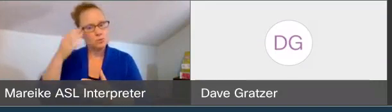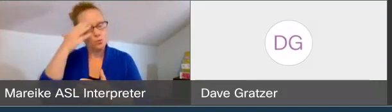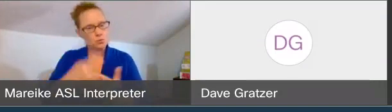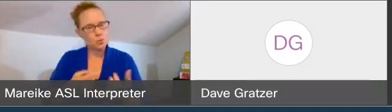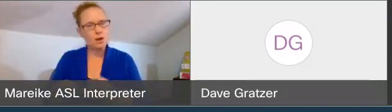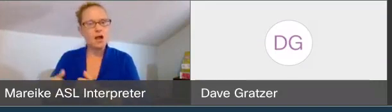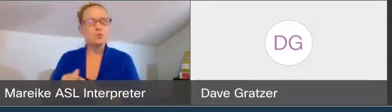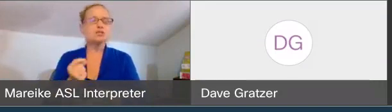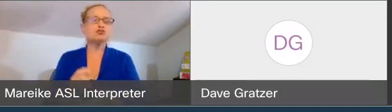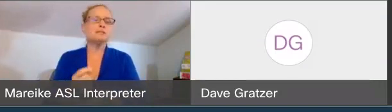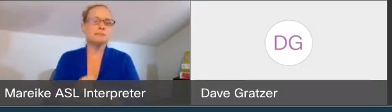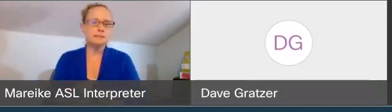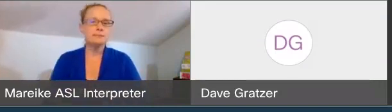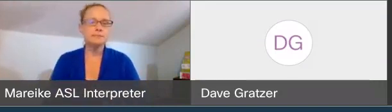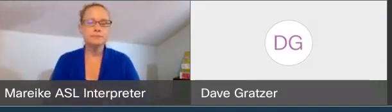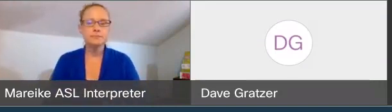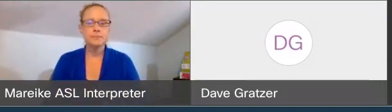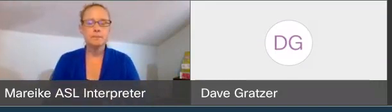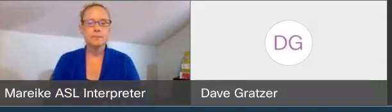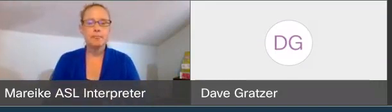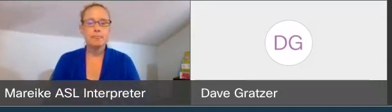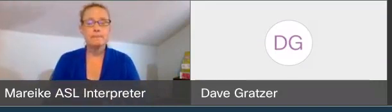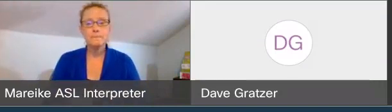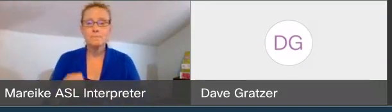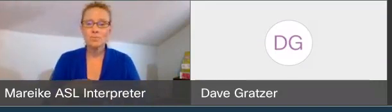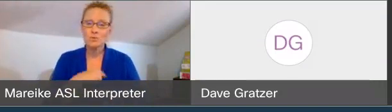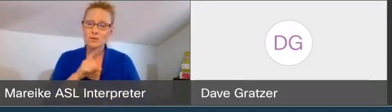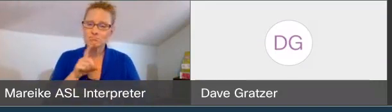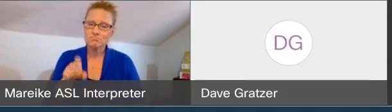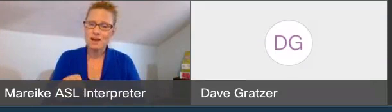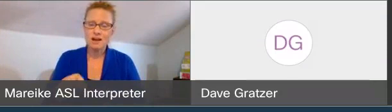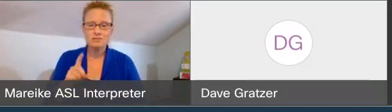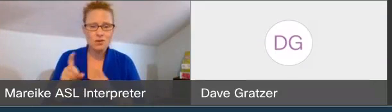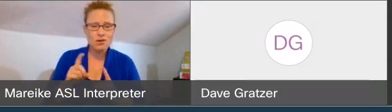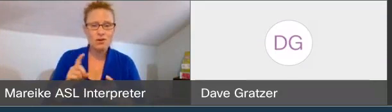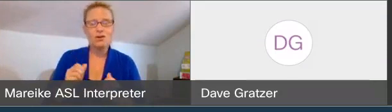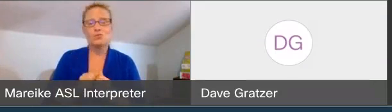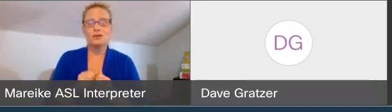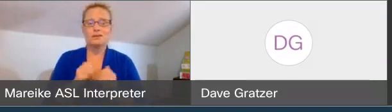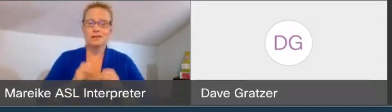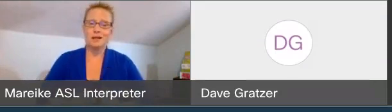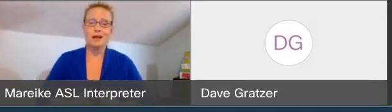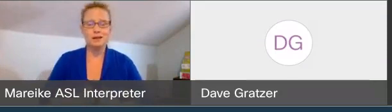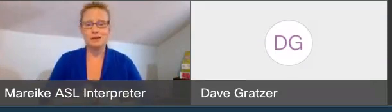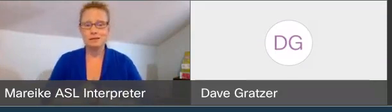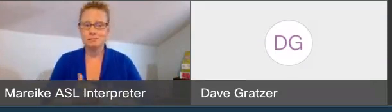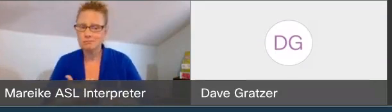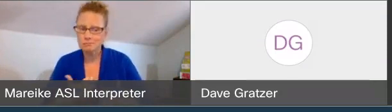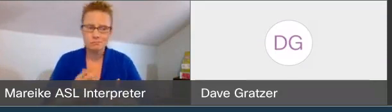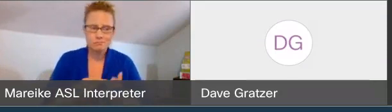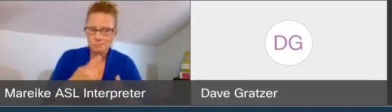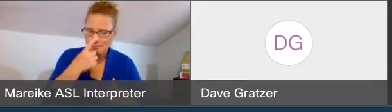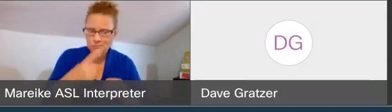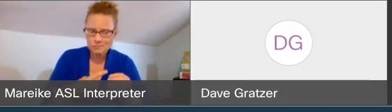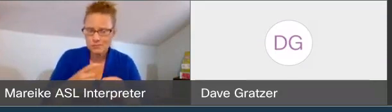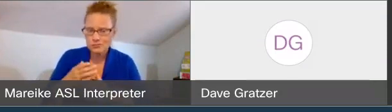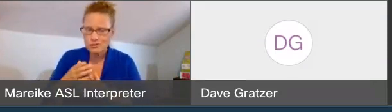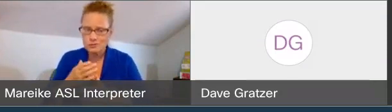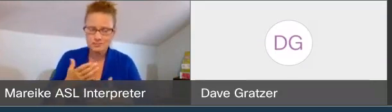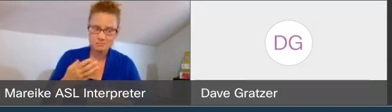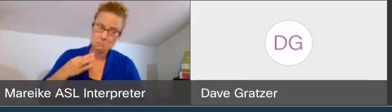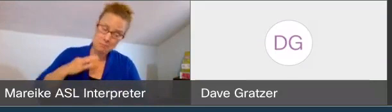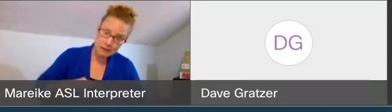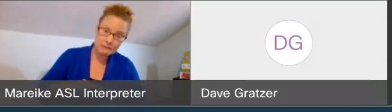And we really need to talk with the, with our client about the benefits of sharing,